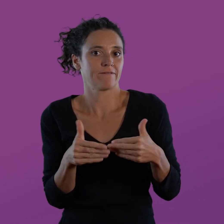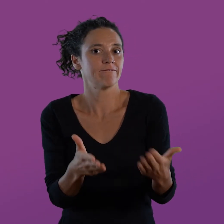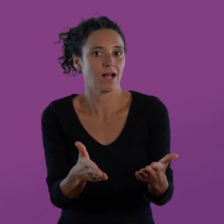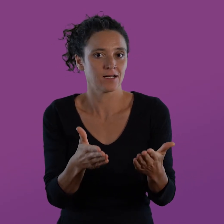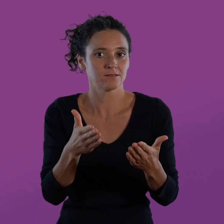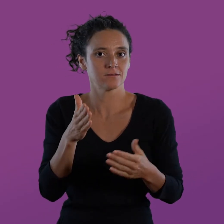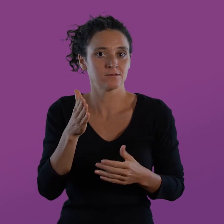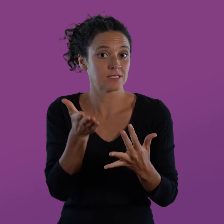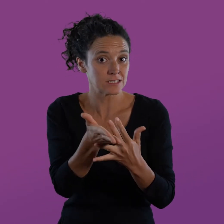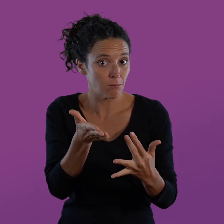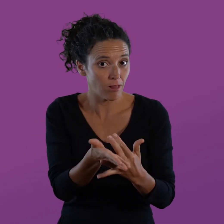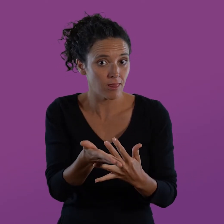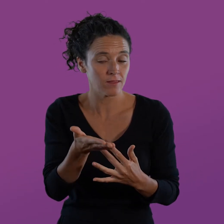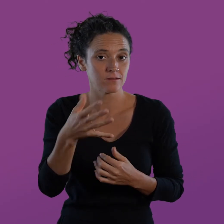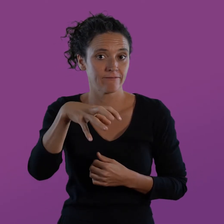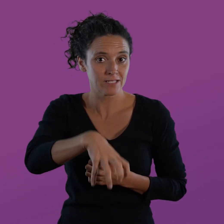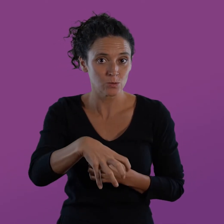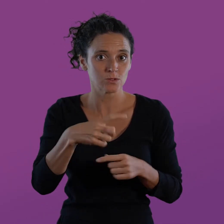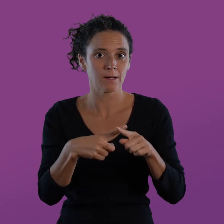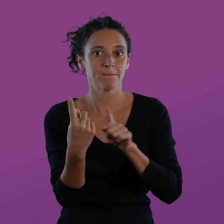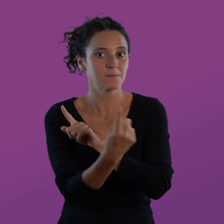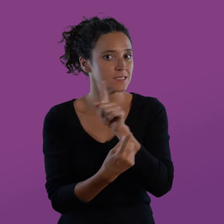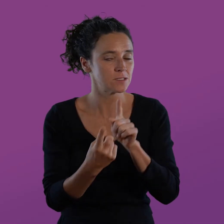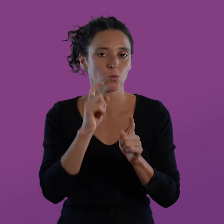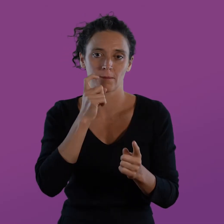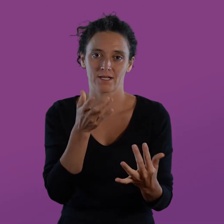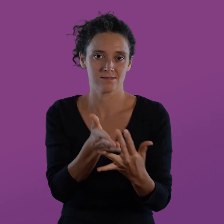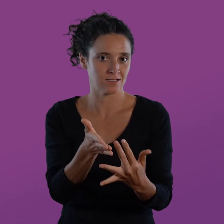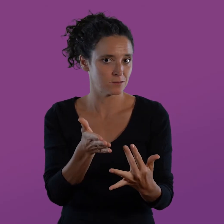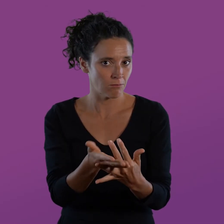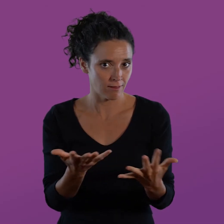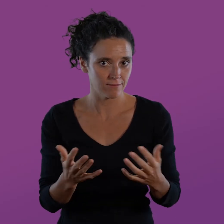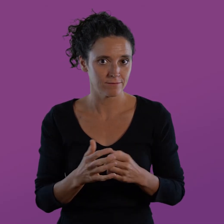all Royal Commission venues and proceedings will be accessible.